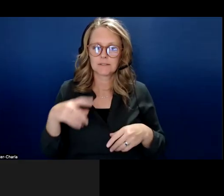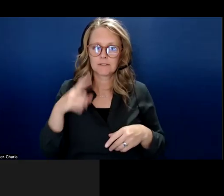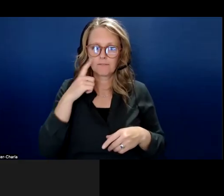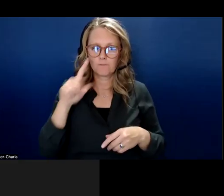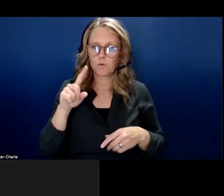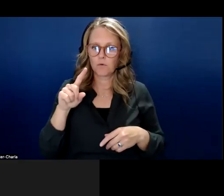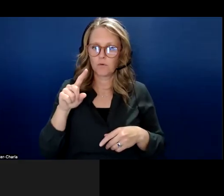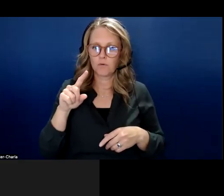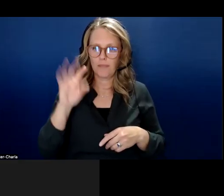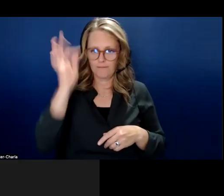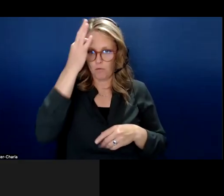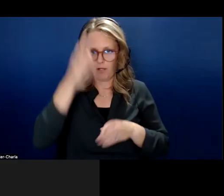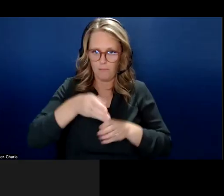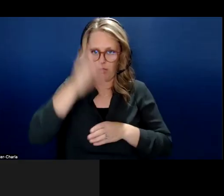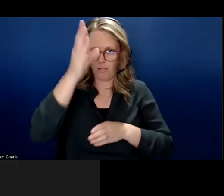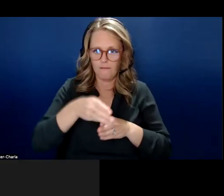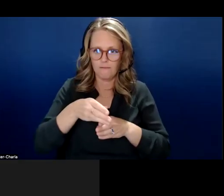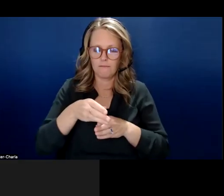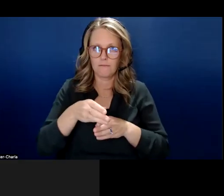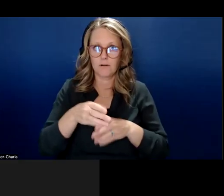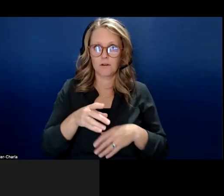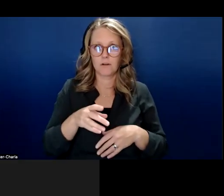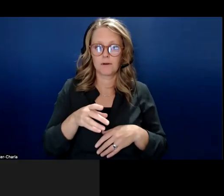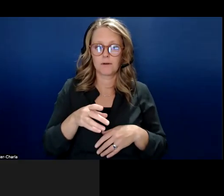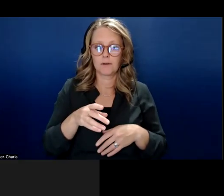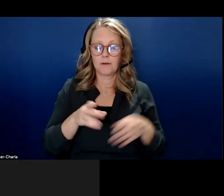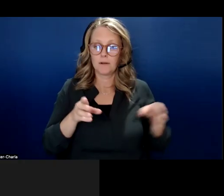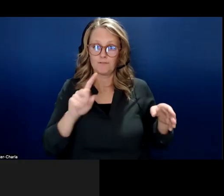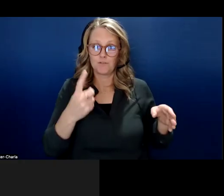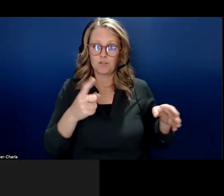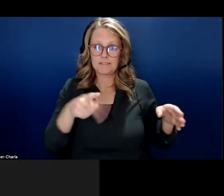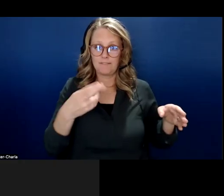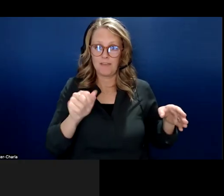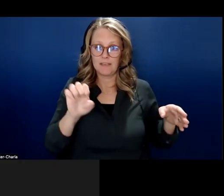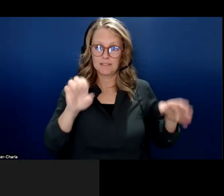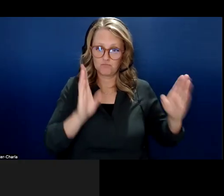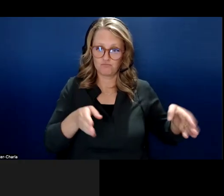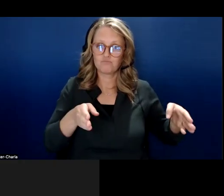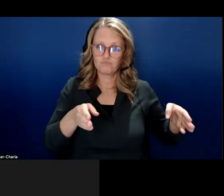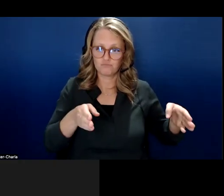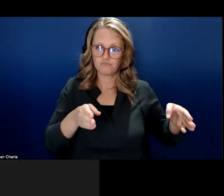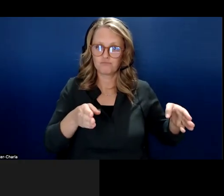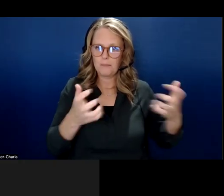So the first phase would happen in the timeline that we have been planning.